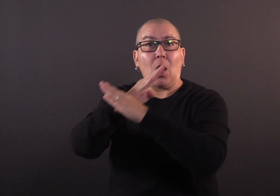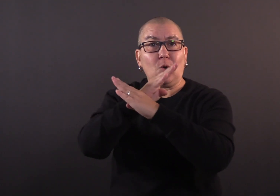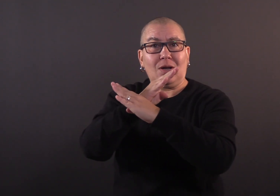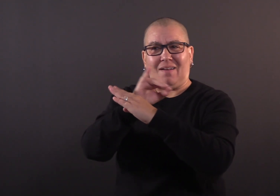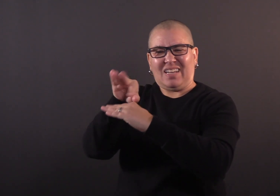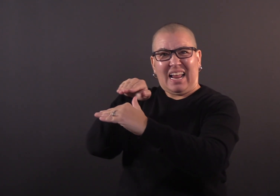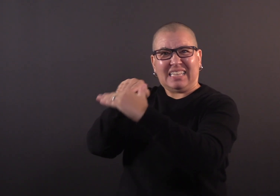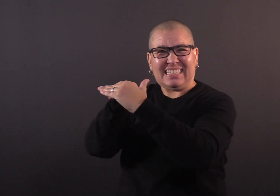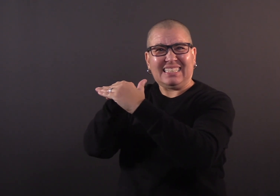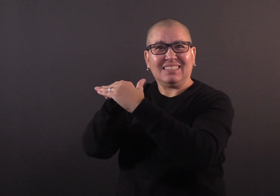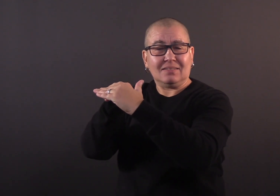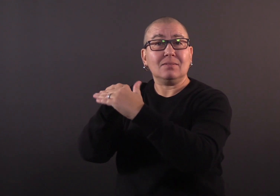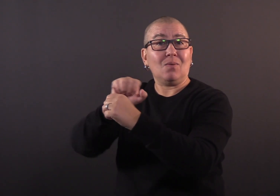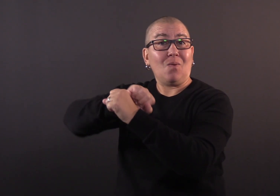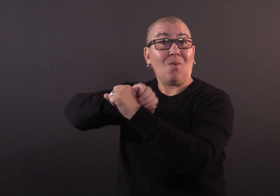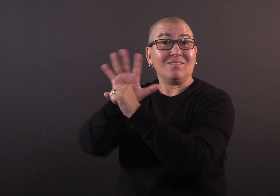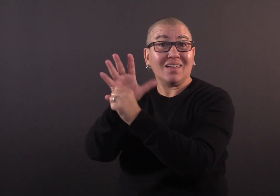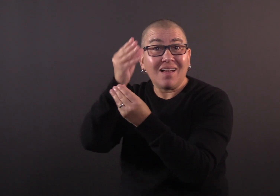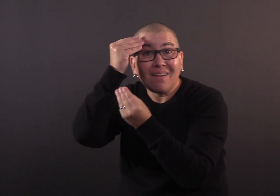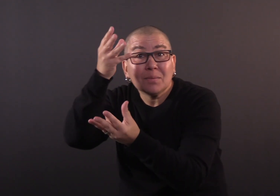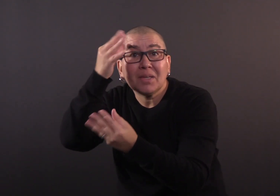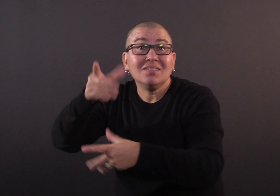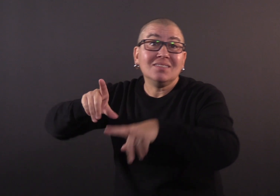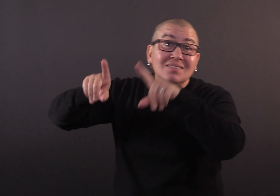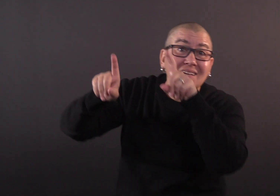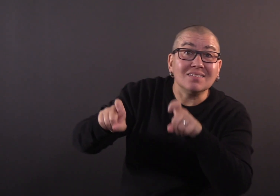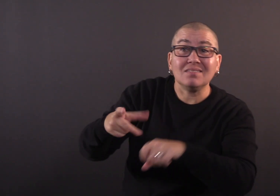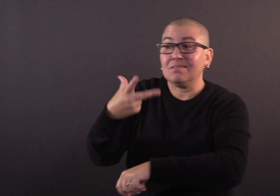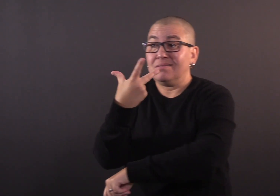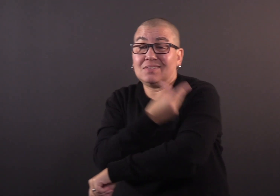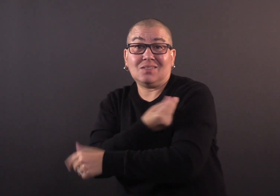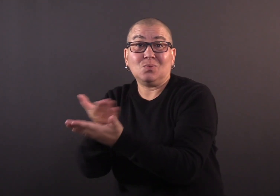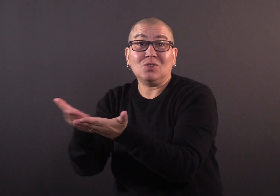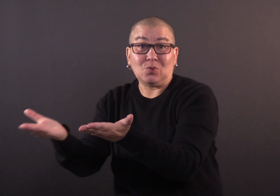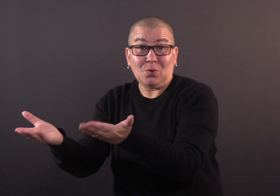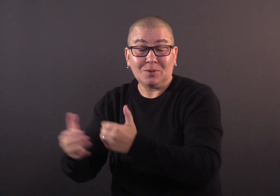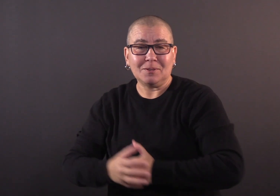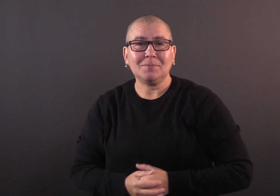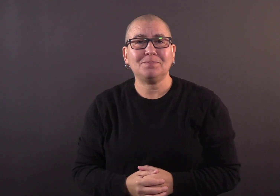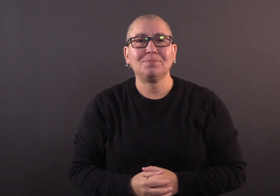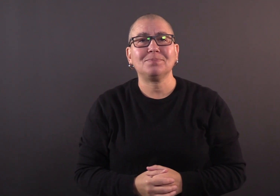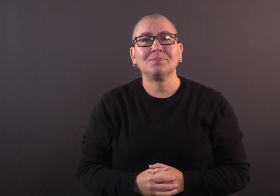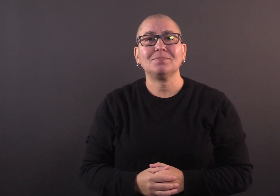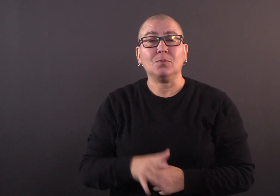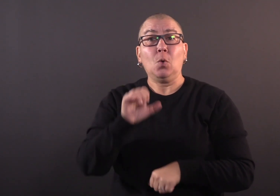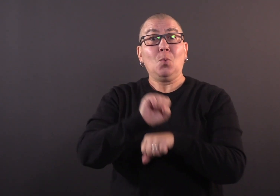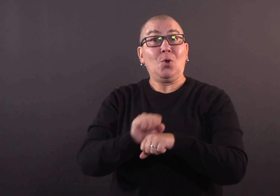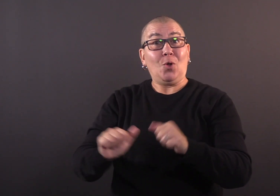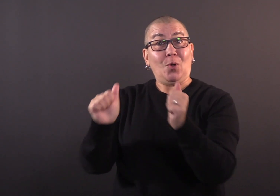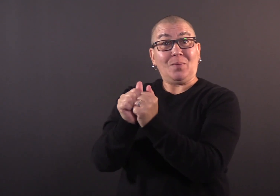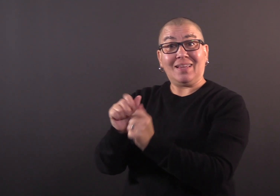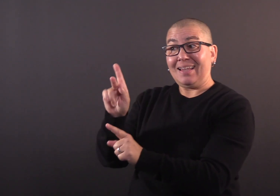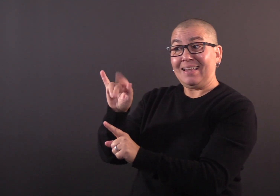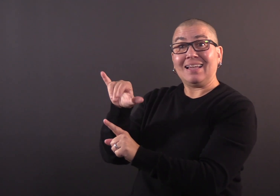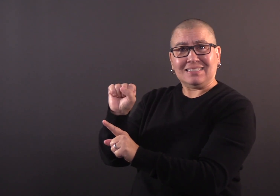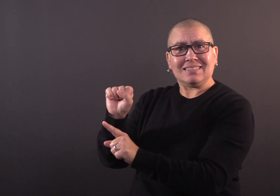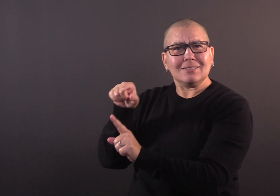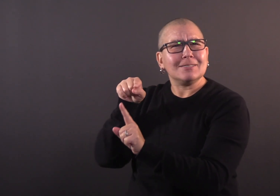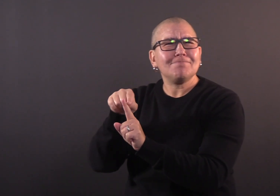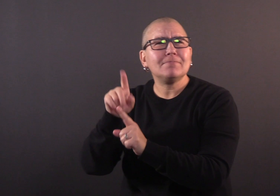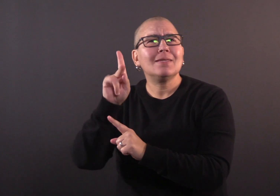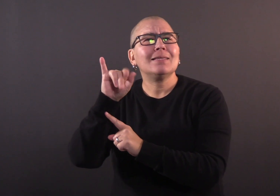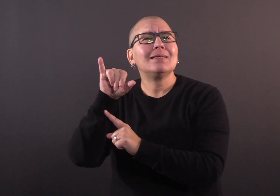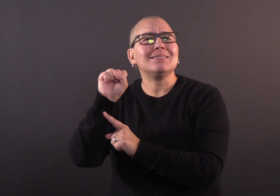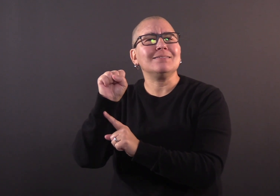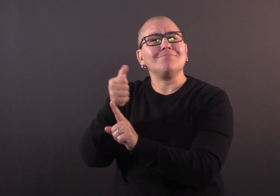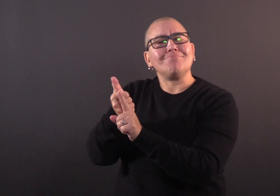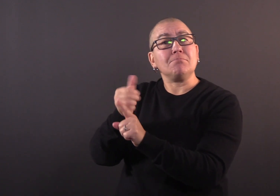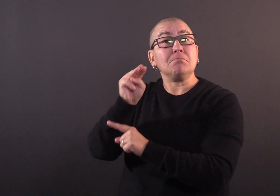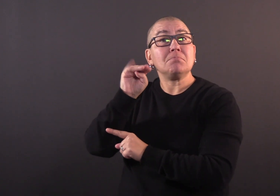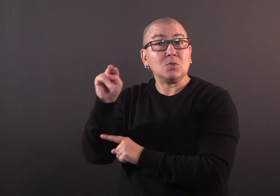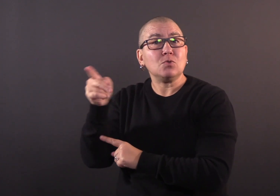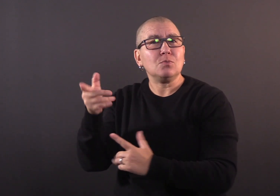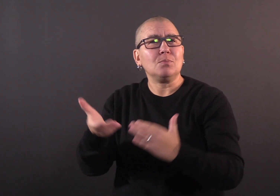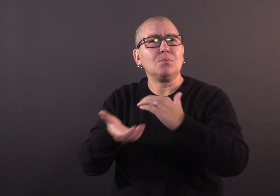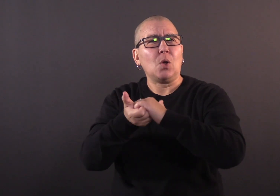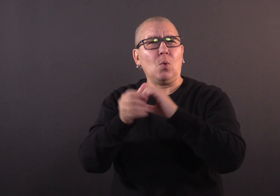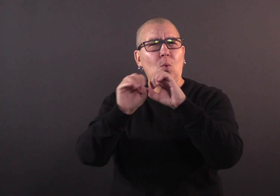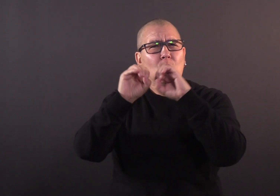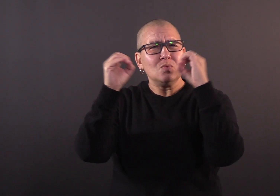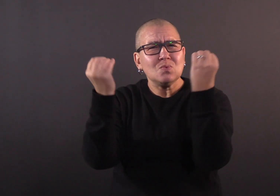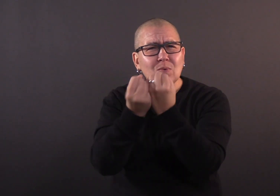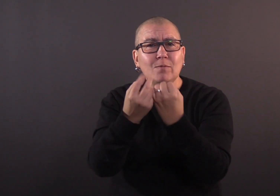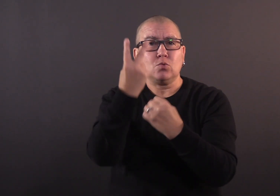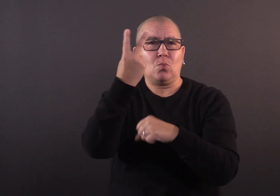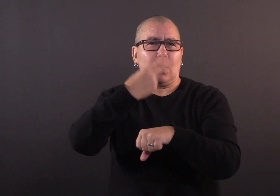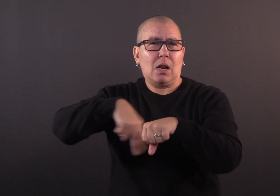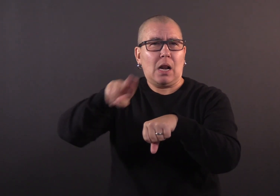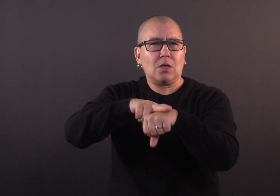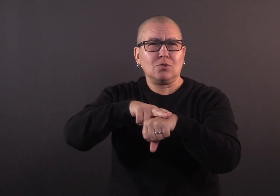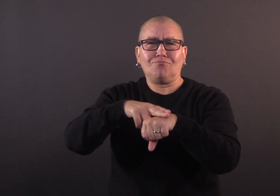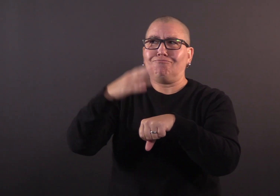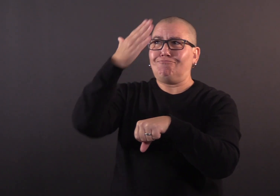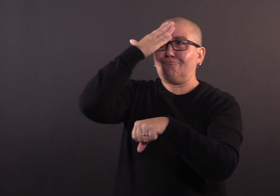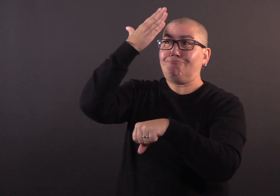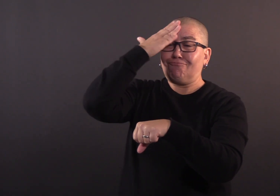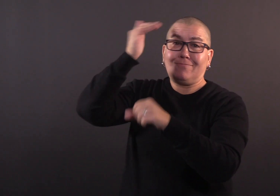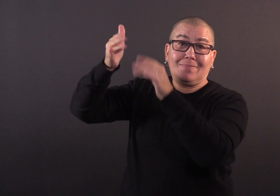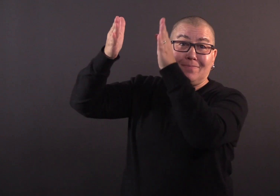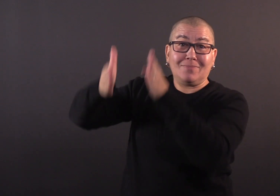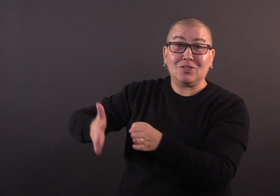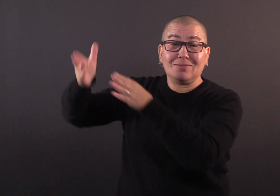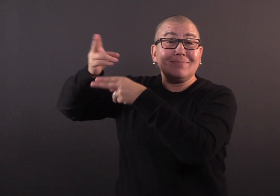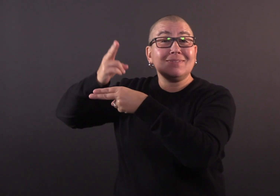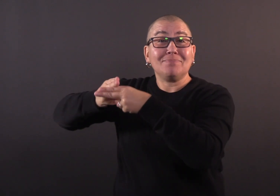and vaccination resources. The work of KIS